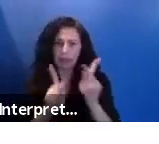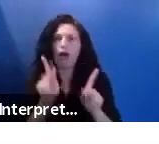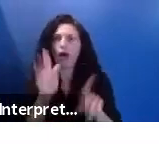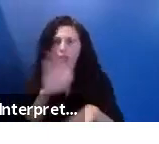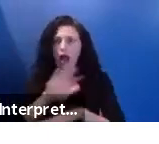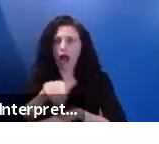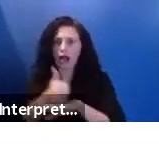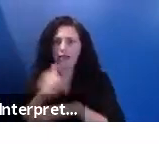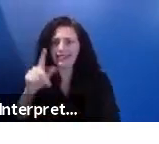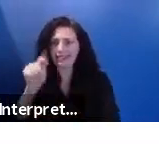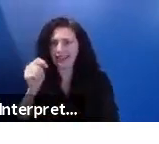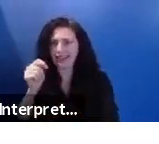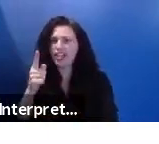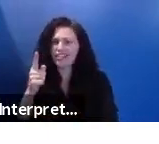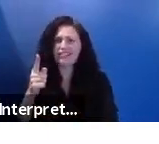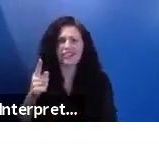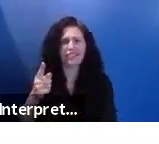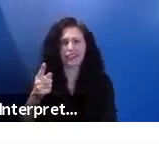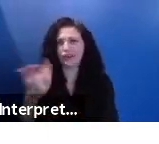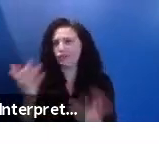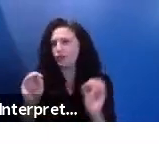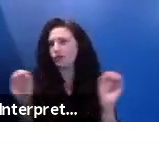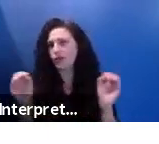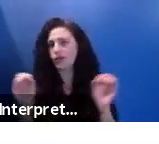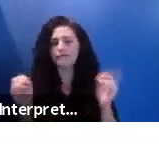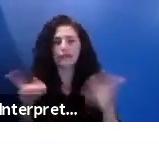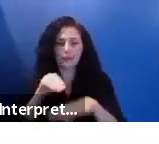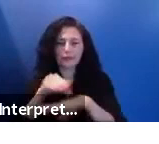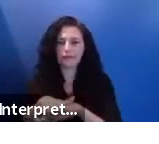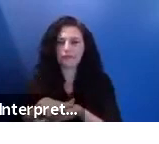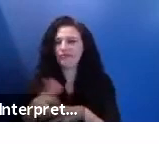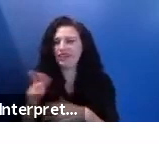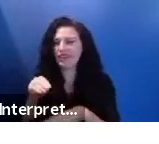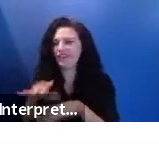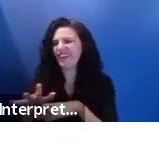endanger people's health or could cause production shutdowns. So everyone will check in when they first arrive.